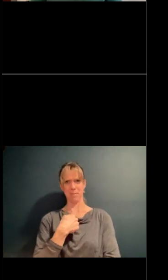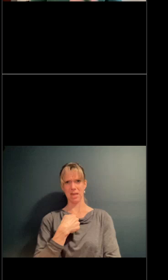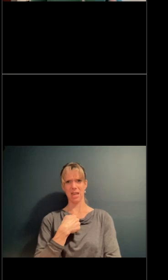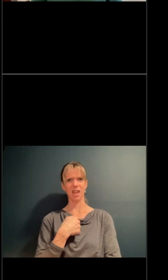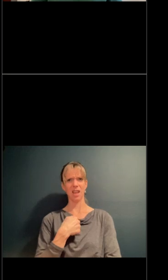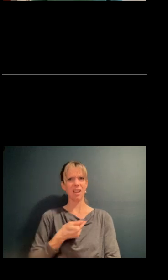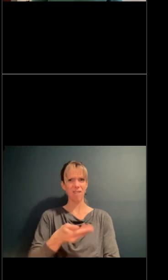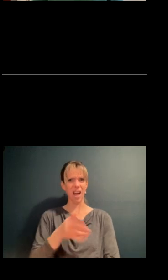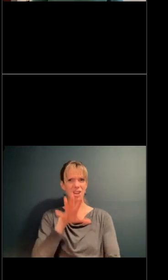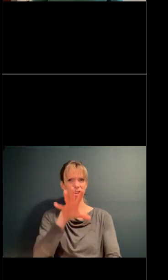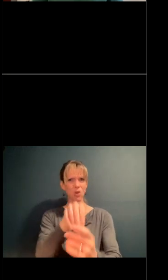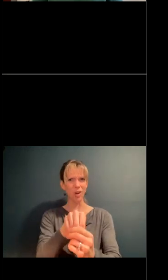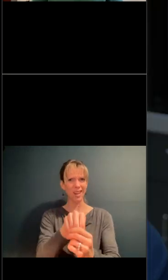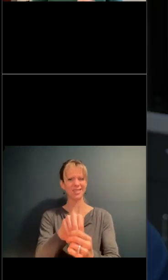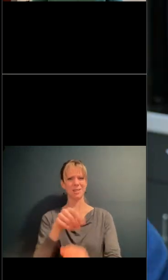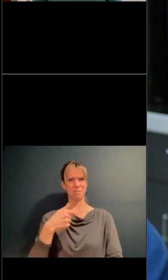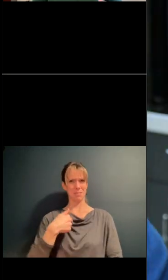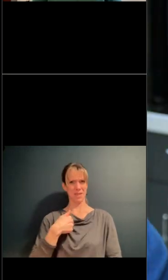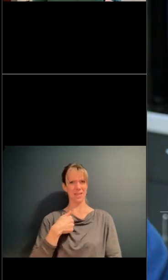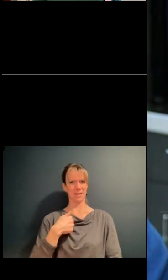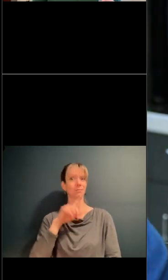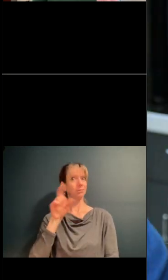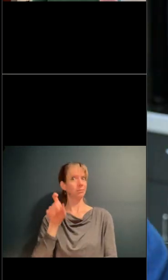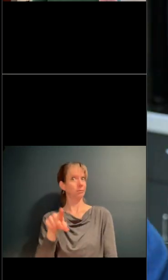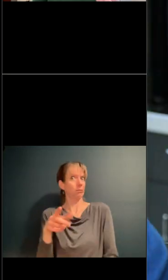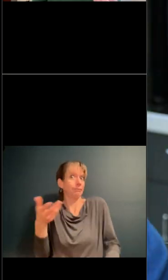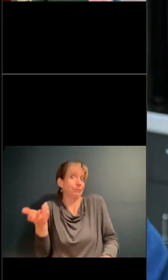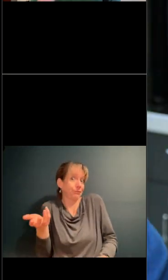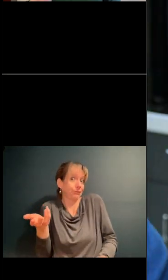That's important because in so many of our communities there have been little